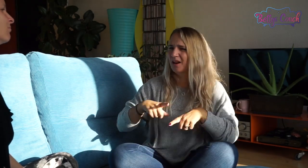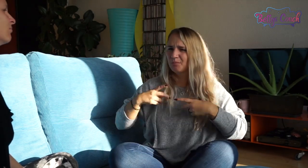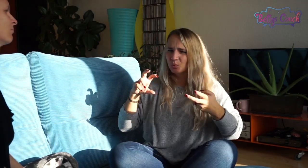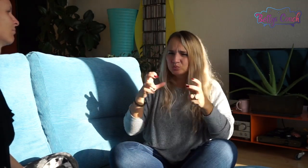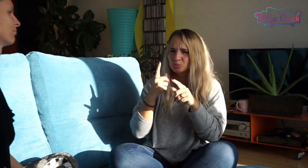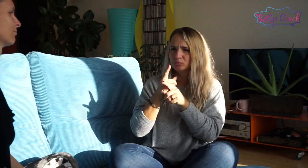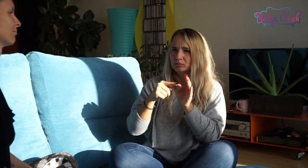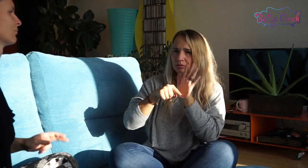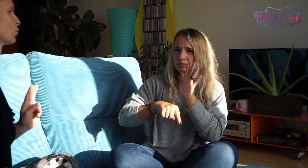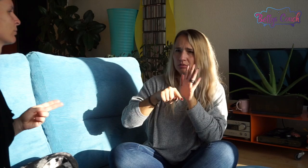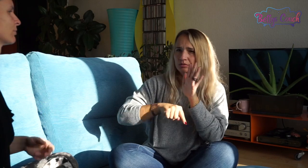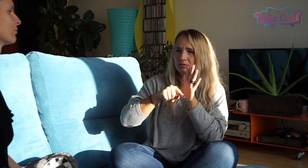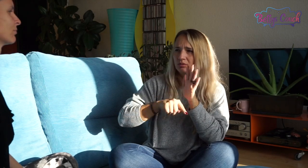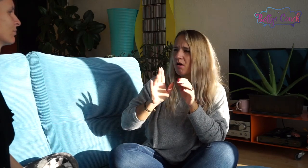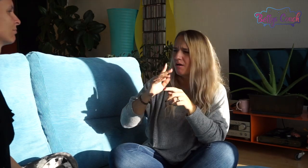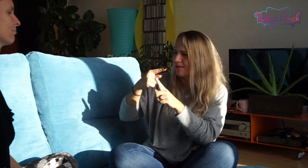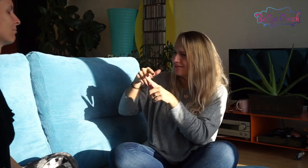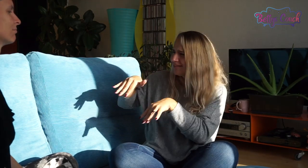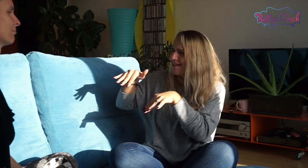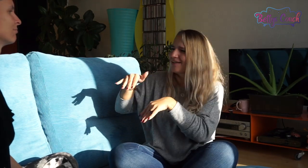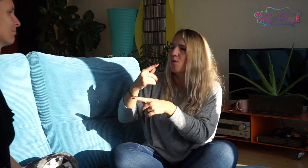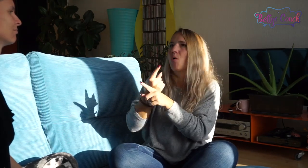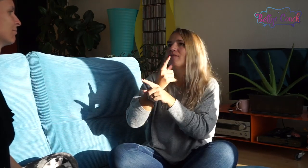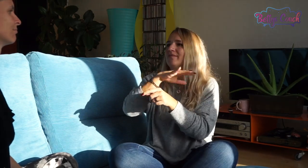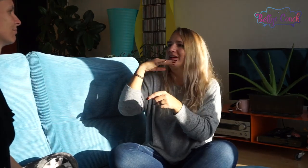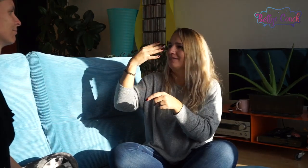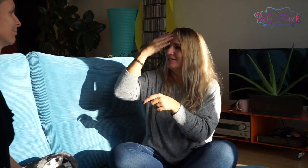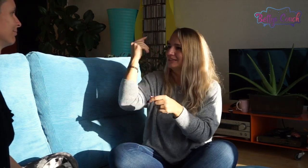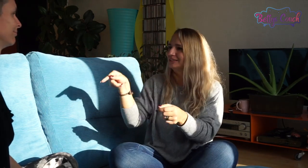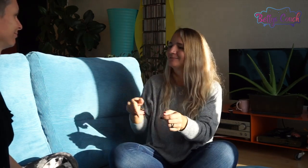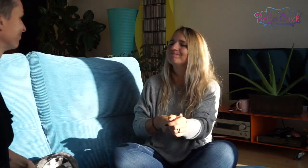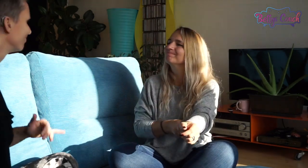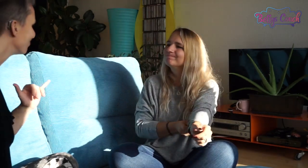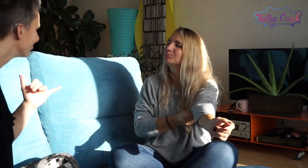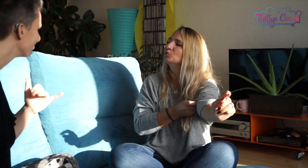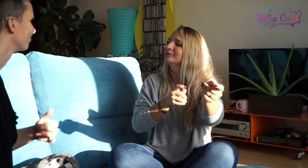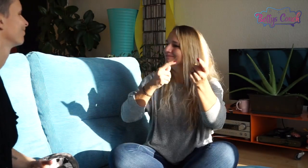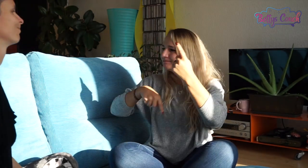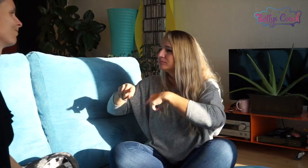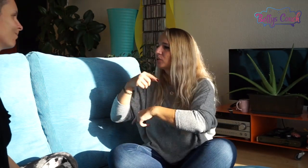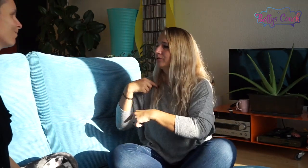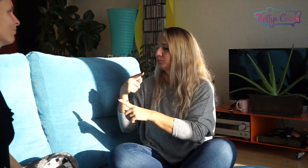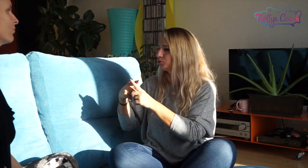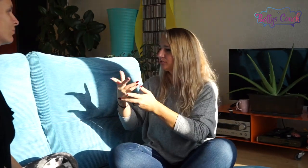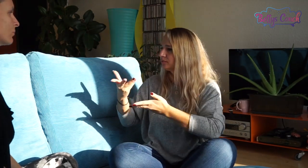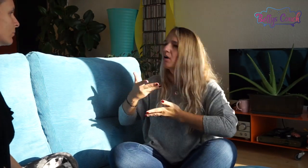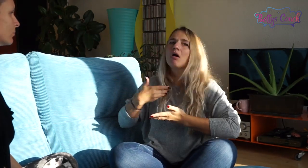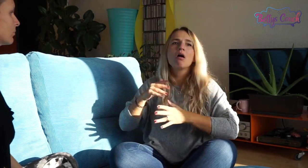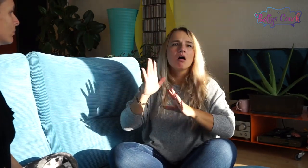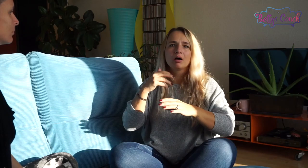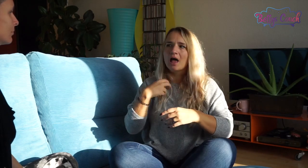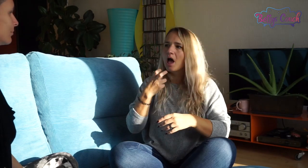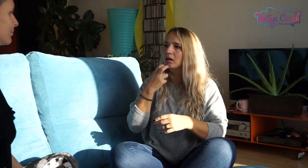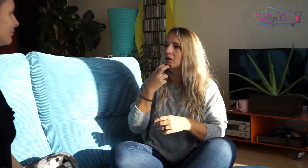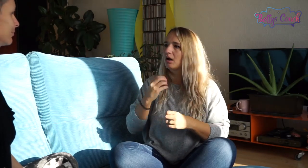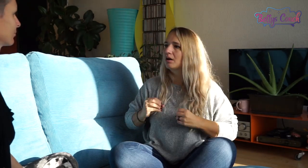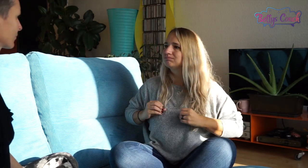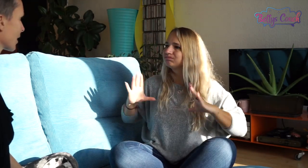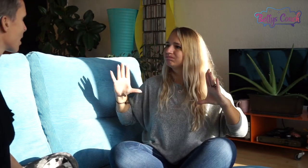Life is much too short for that to get stuck in negativity. The positivity is there too. This is often forgotten. I notice that as soon as I get positive things, I have a lot more energy.